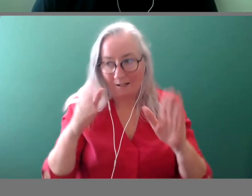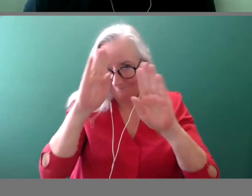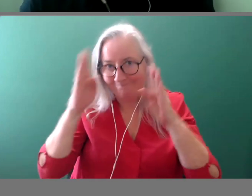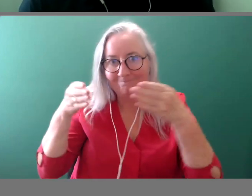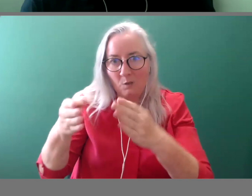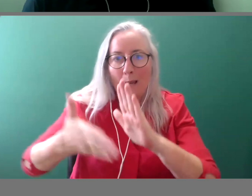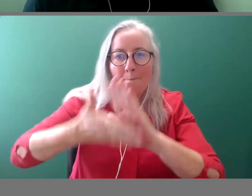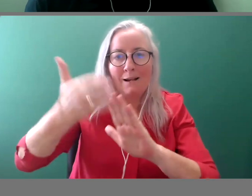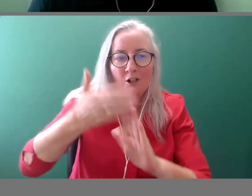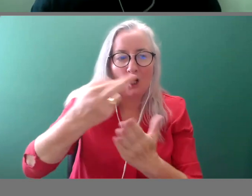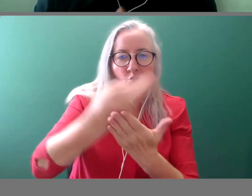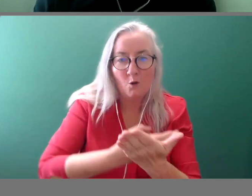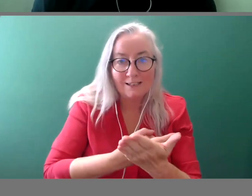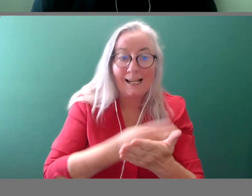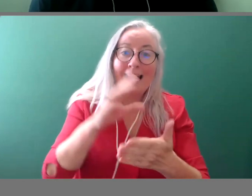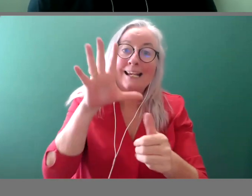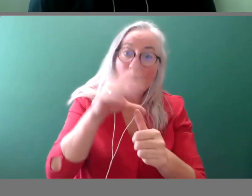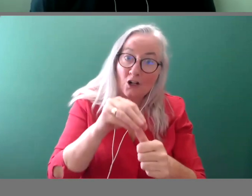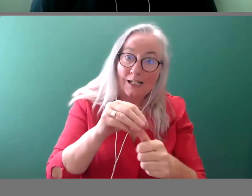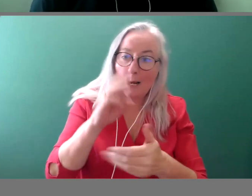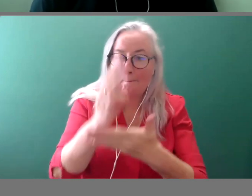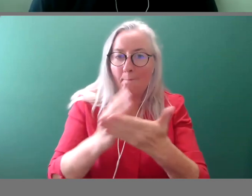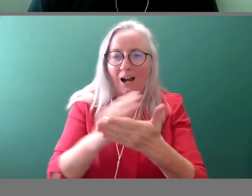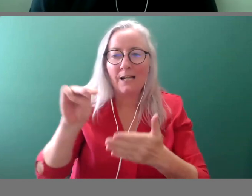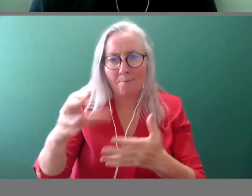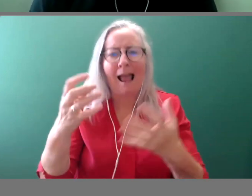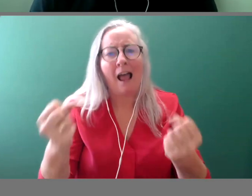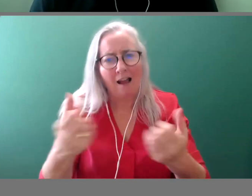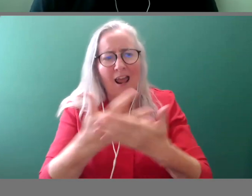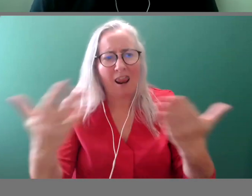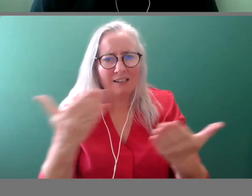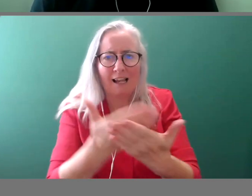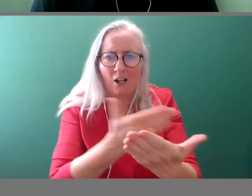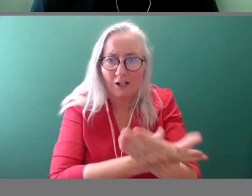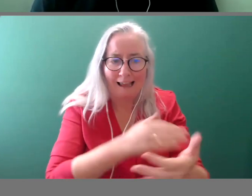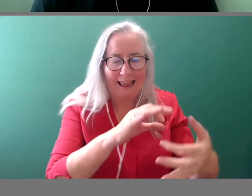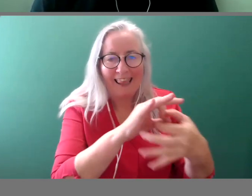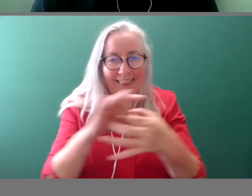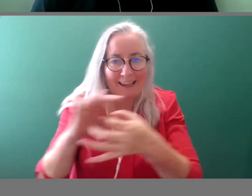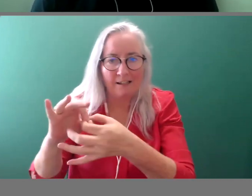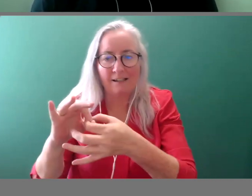particularly Part M. But of course there is a lot of legislation in relation to Universal Design and